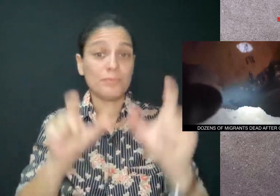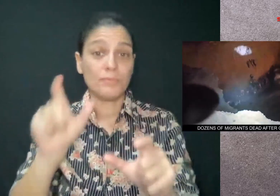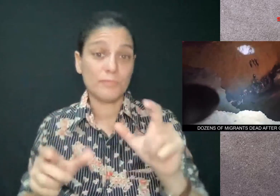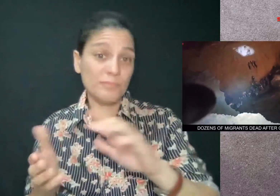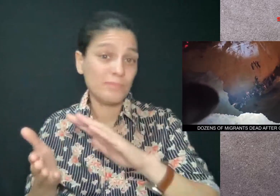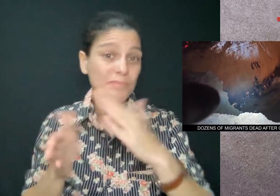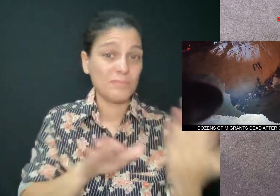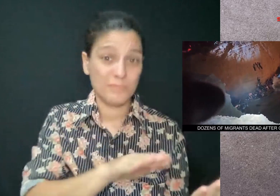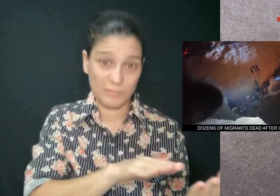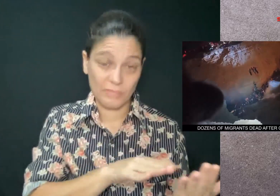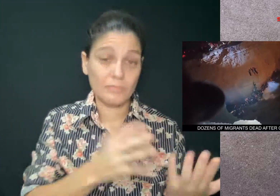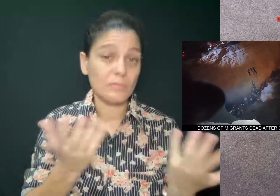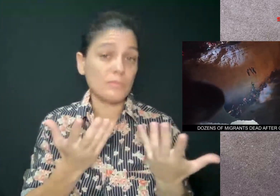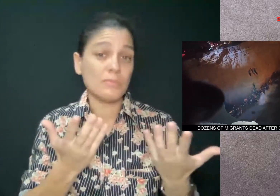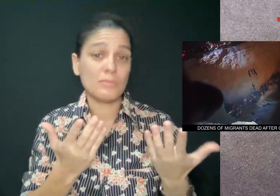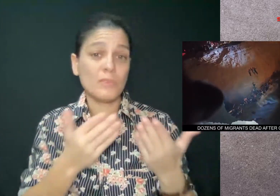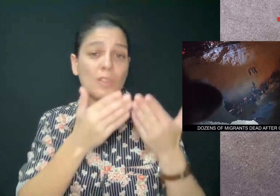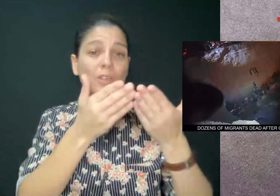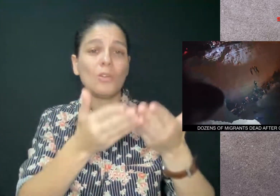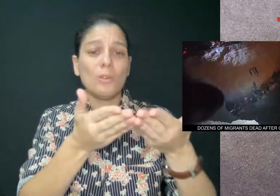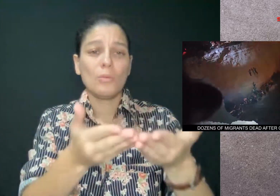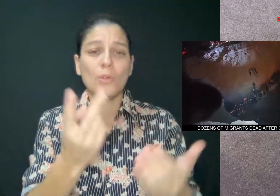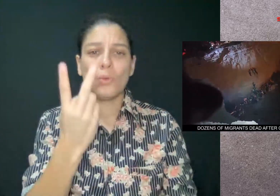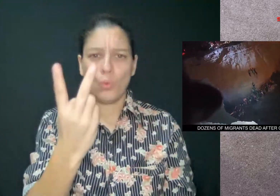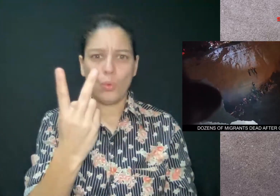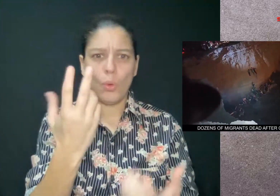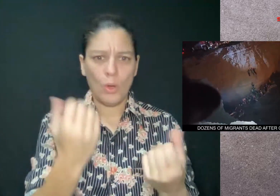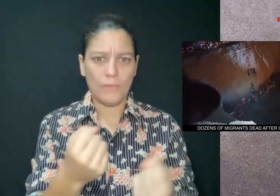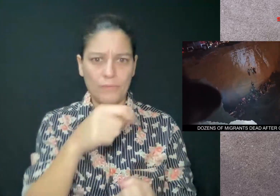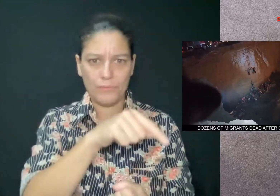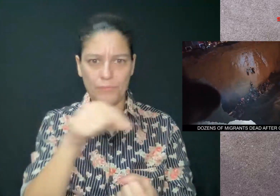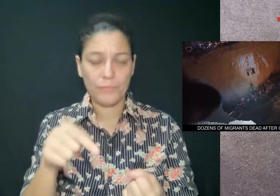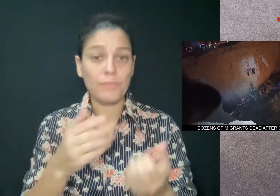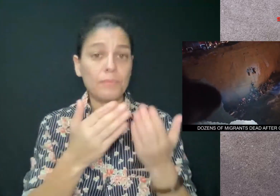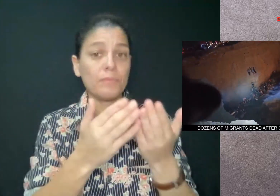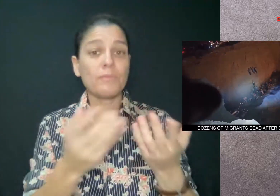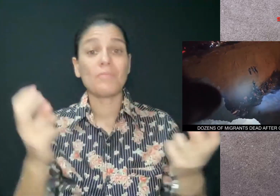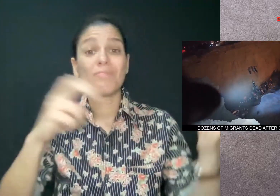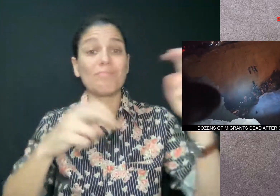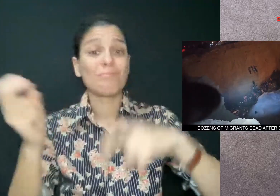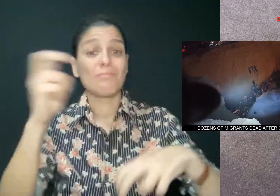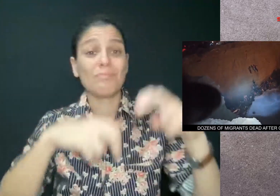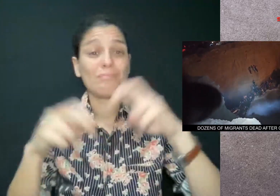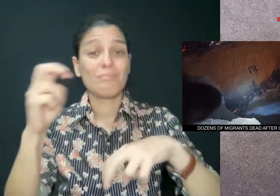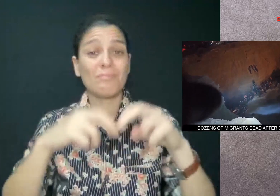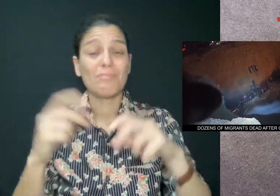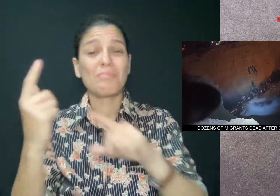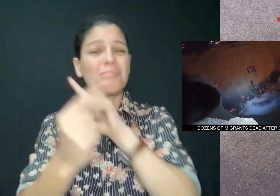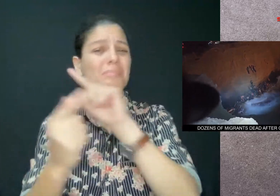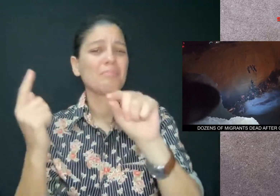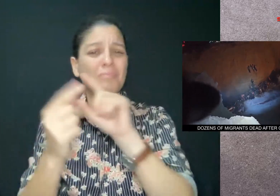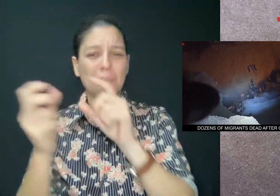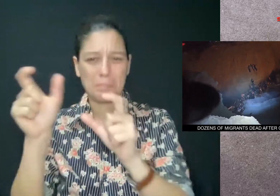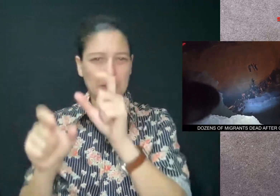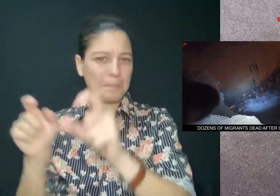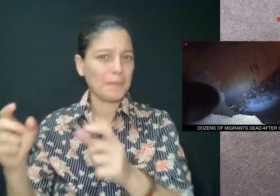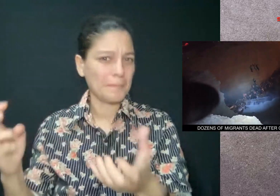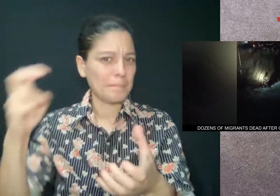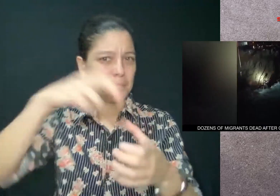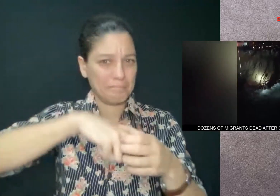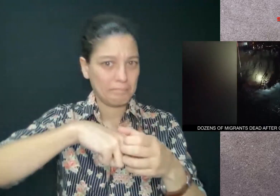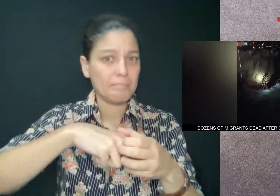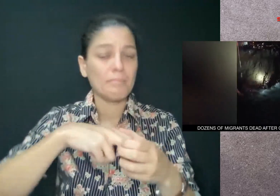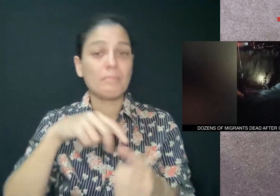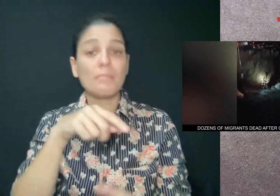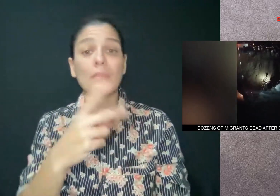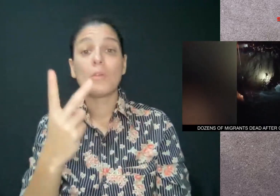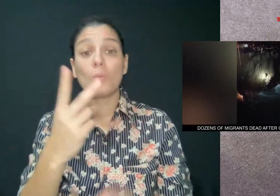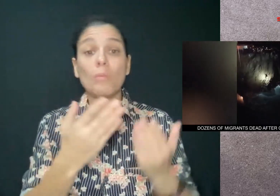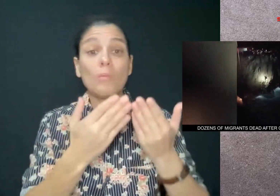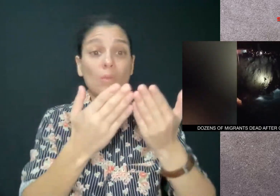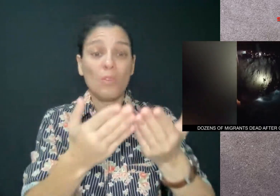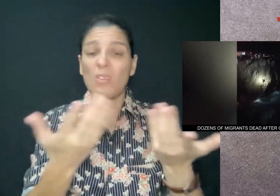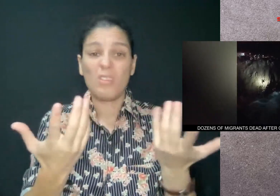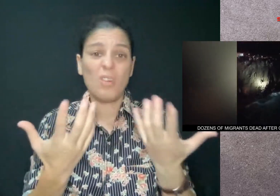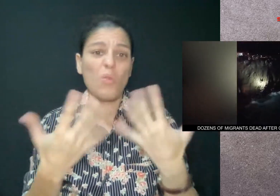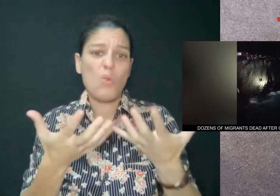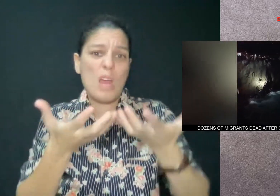in Greece at least 23 people died in the shipwrecks of two boats with migrants on board